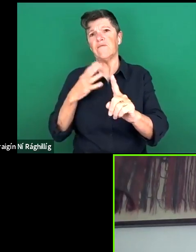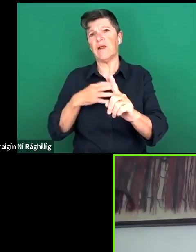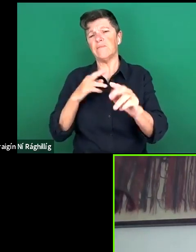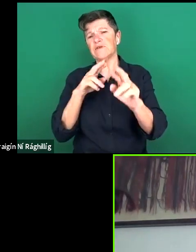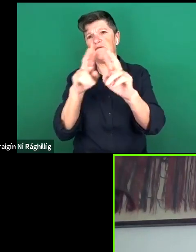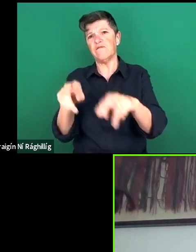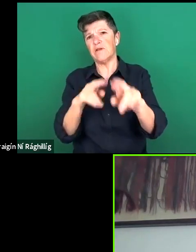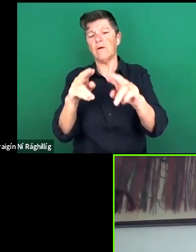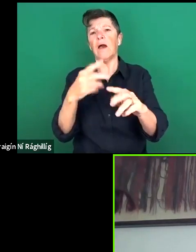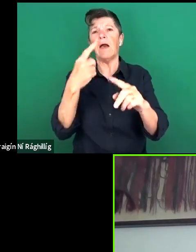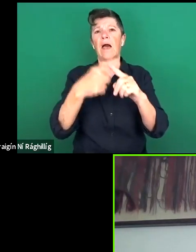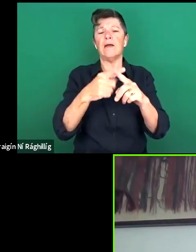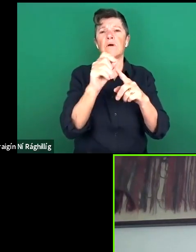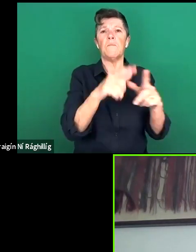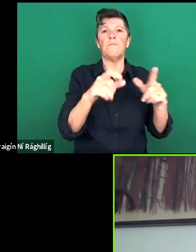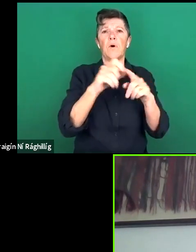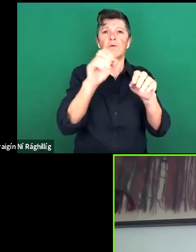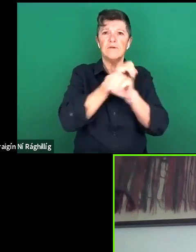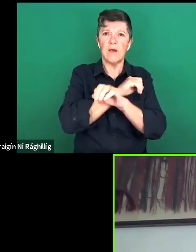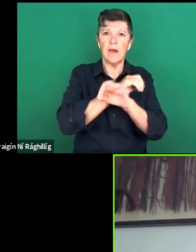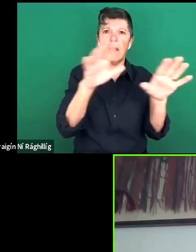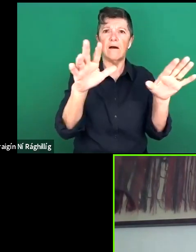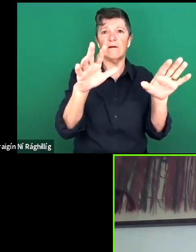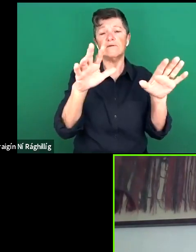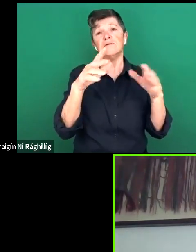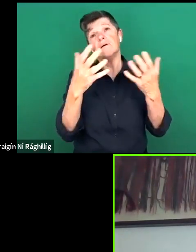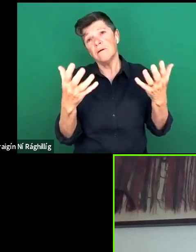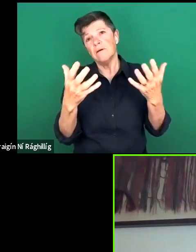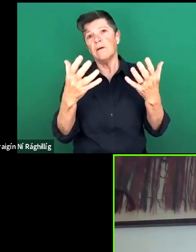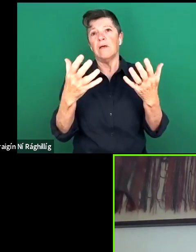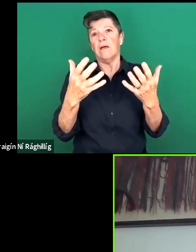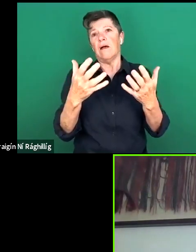reflect challenge and ask questions. H hashtags